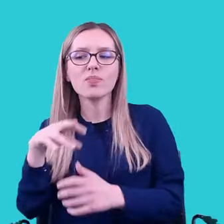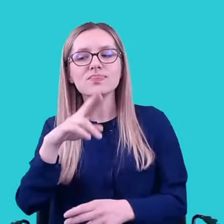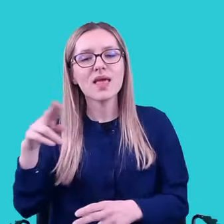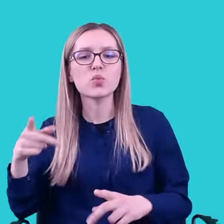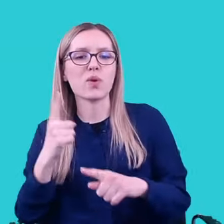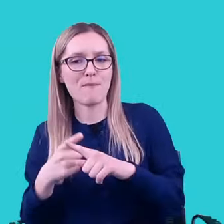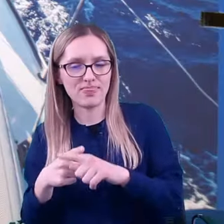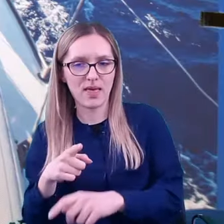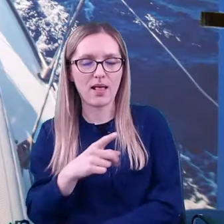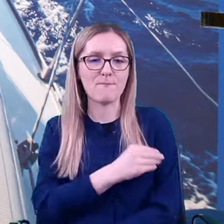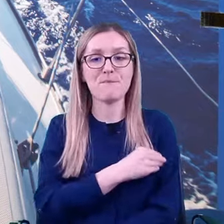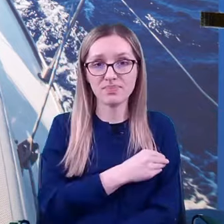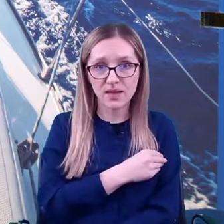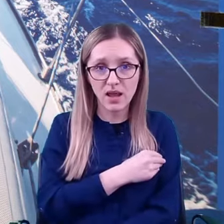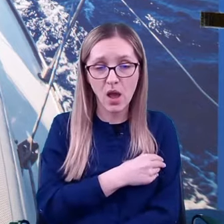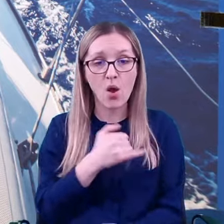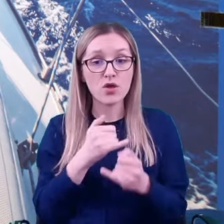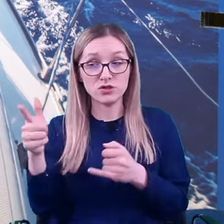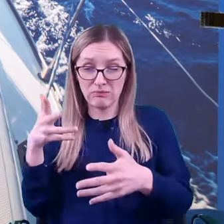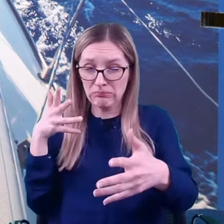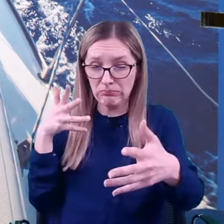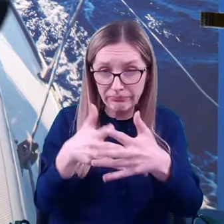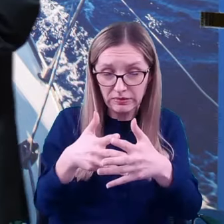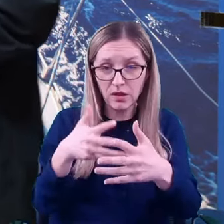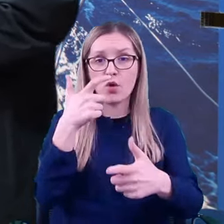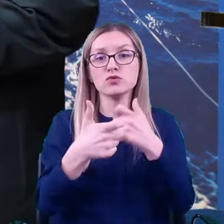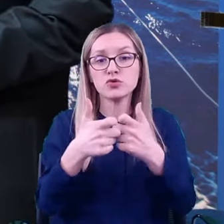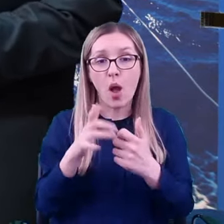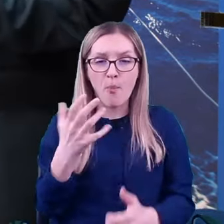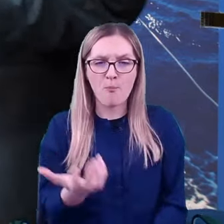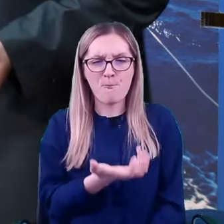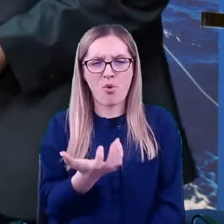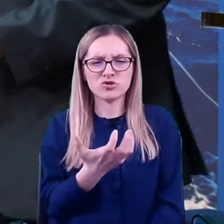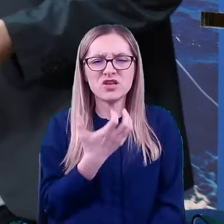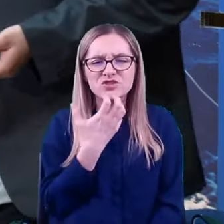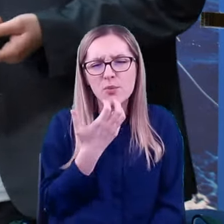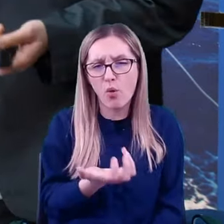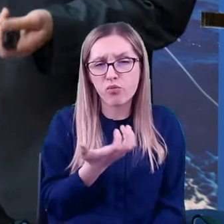Thus, as it penetrates and is subsequently heated, it easily escapes.